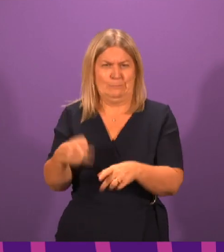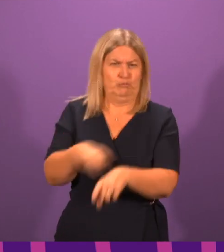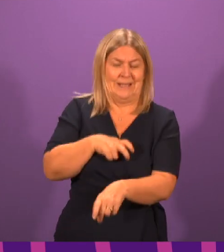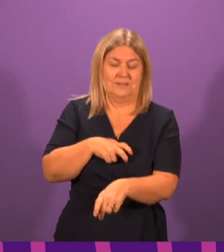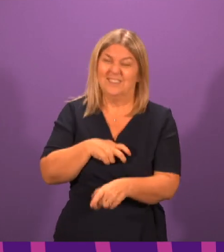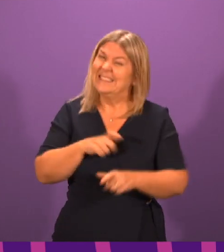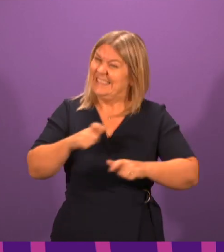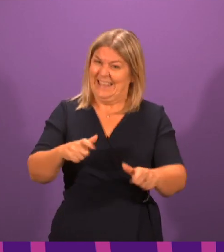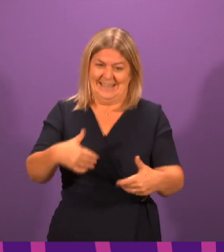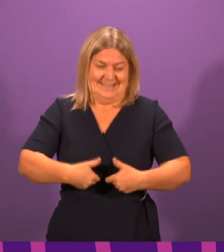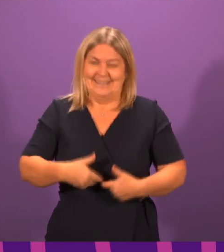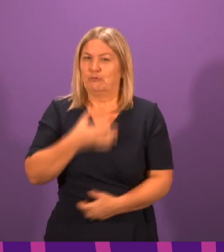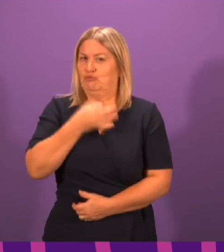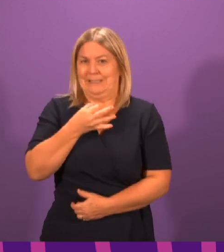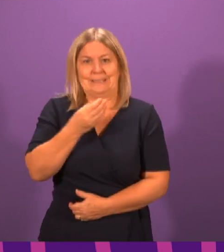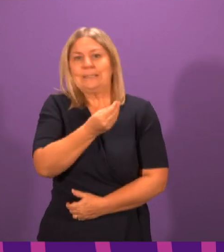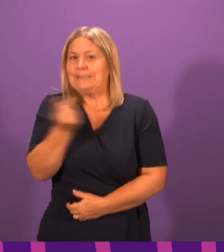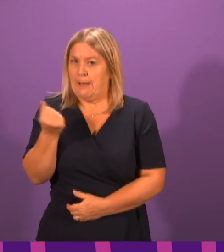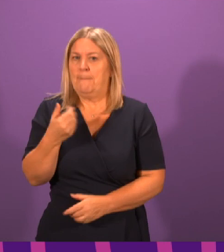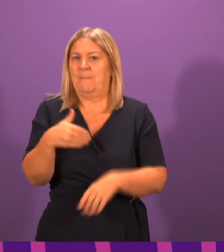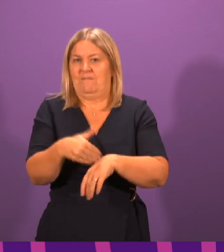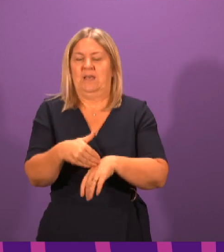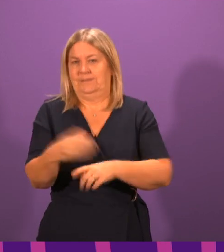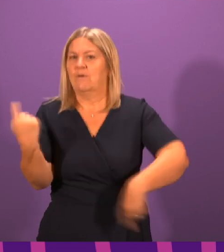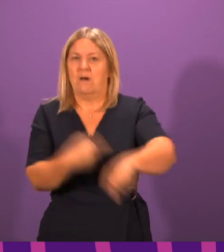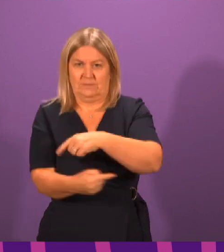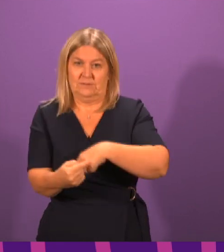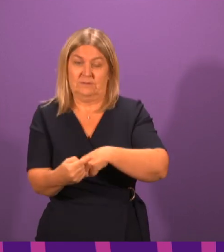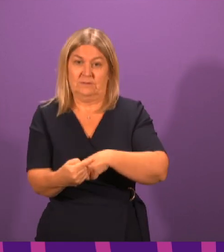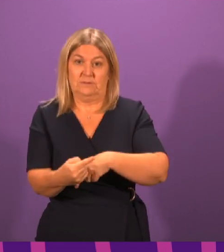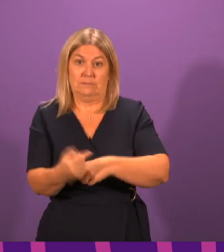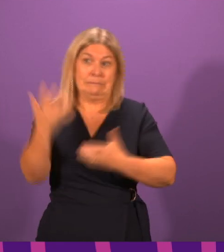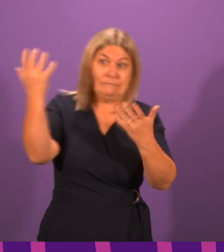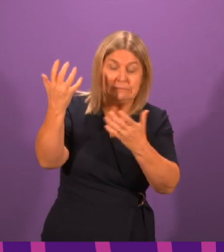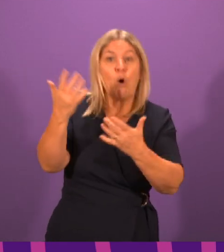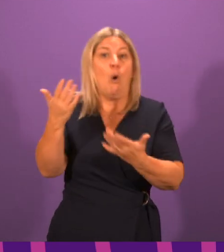impact. Whether the impact on some of those programmes will be small or great is yet to